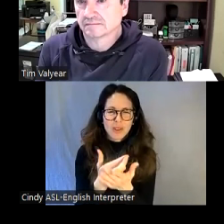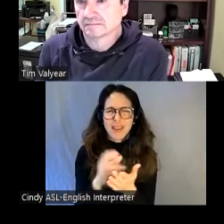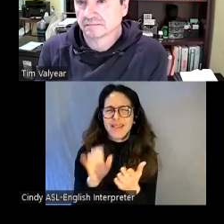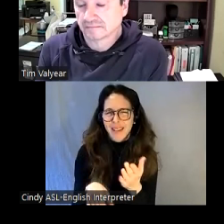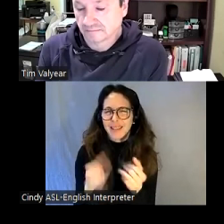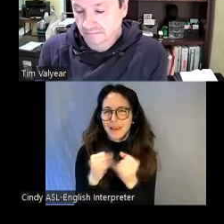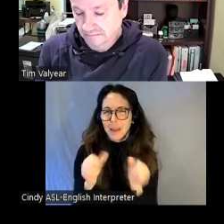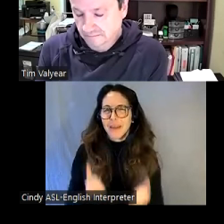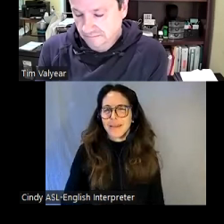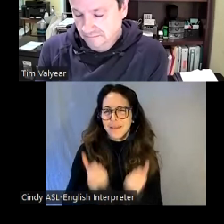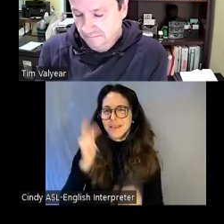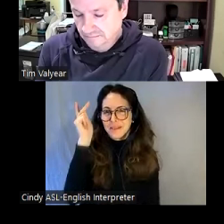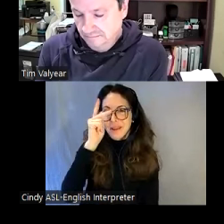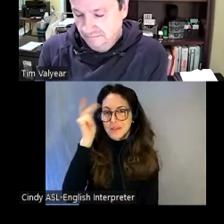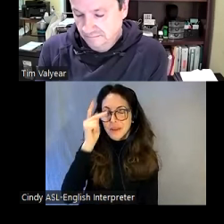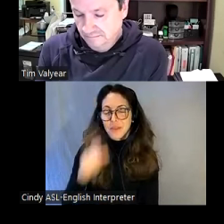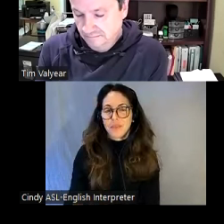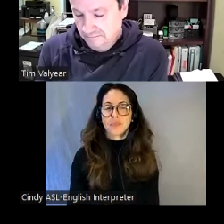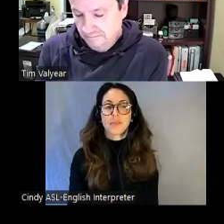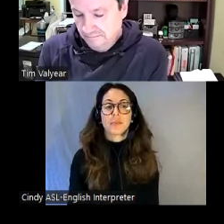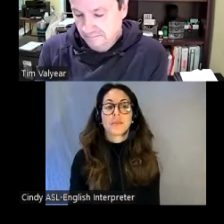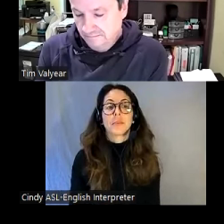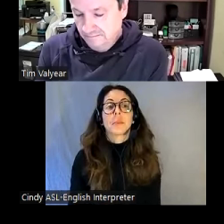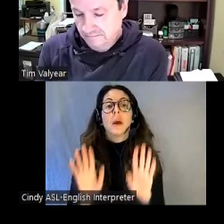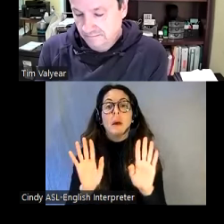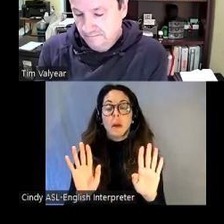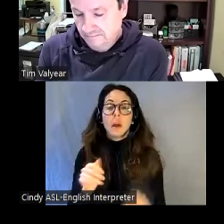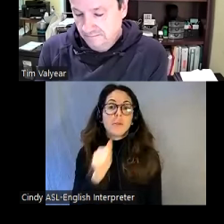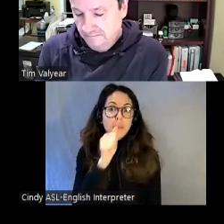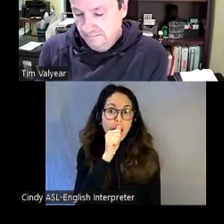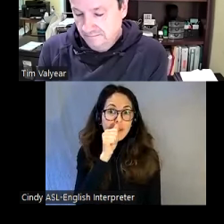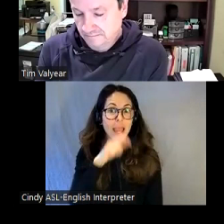but it's meant to empower you with information and